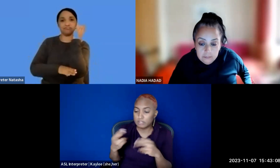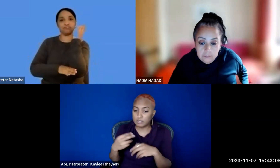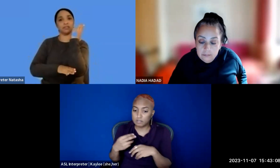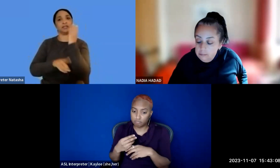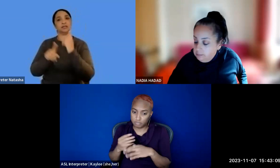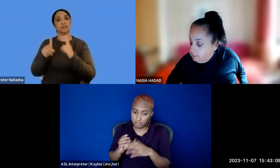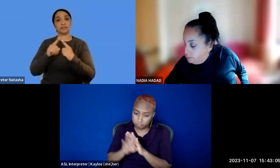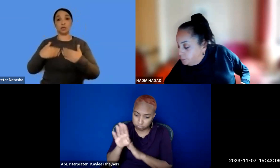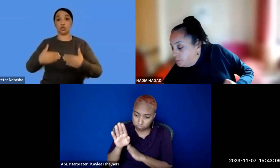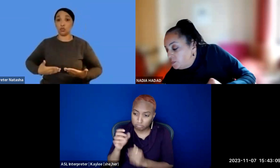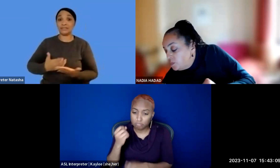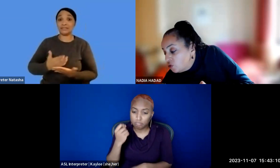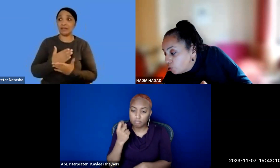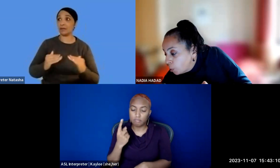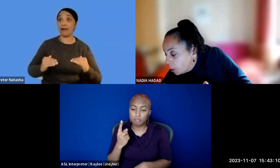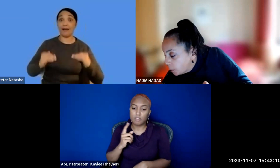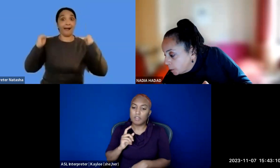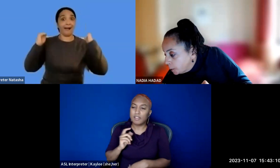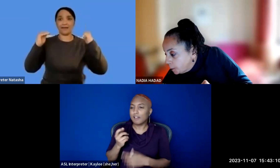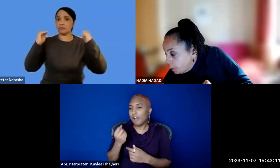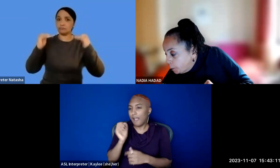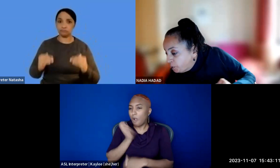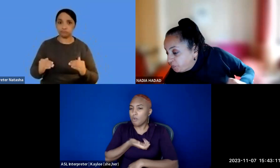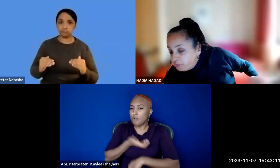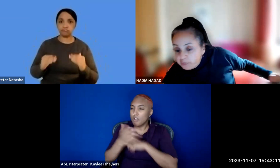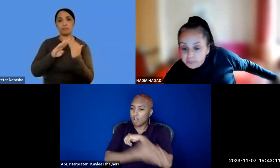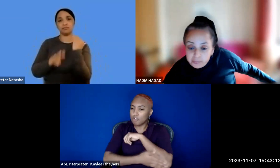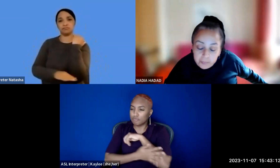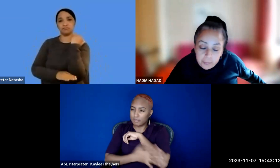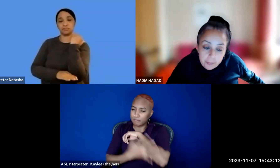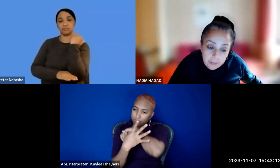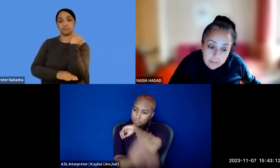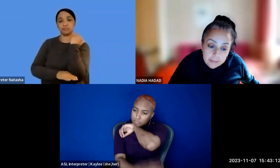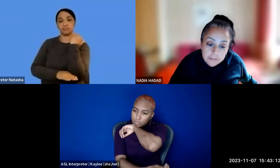It is now estimated that the national poverty rate is around 62%,